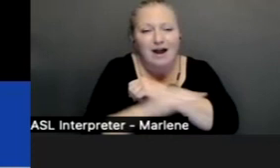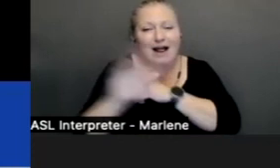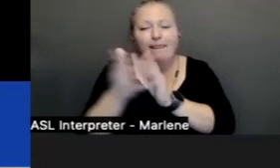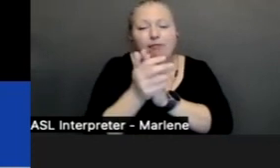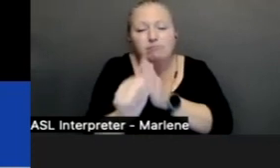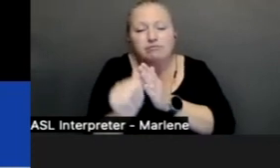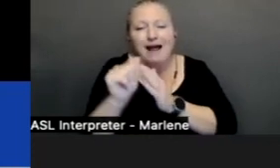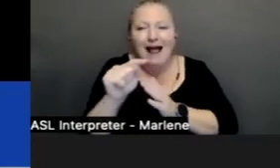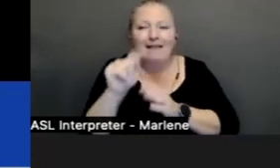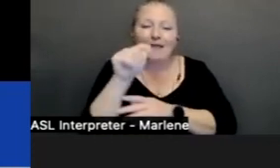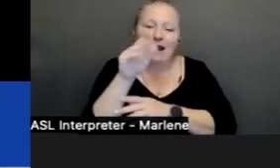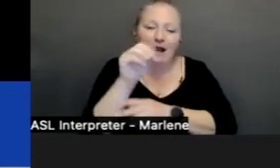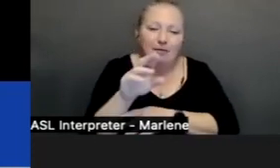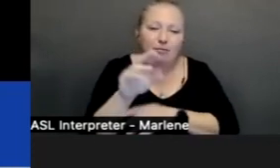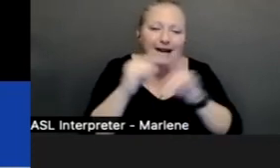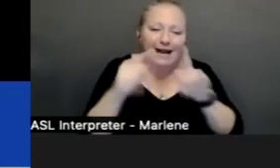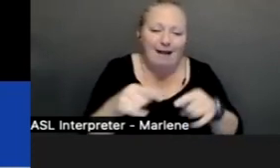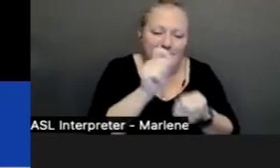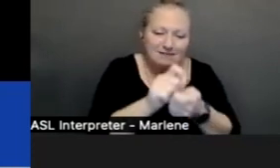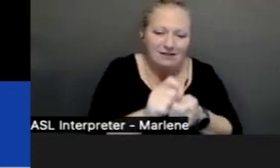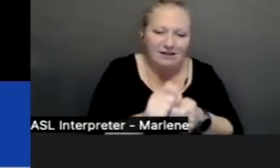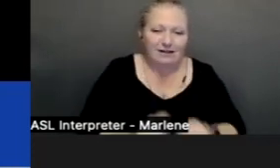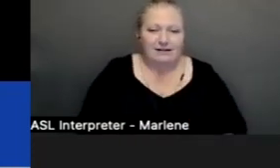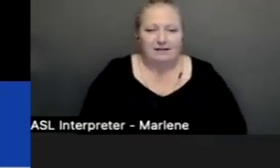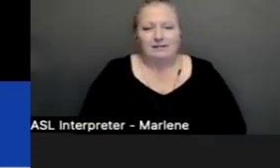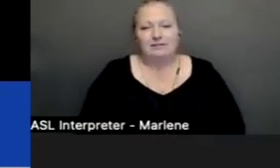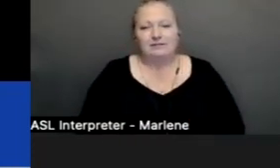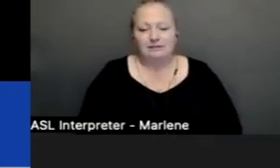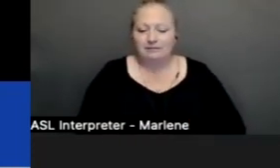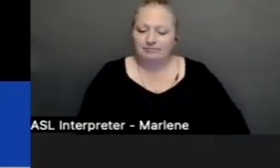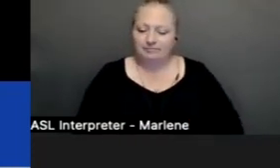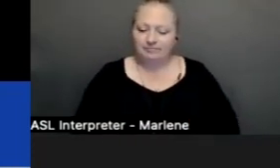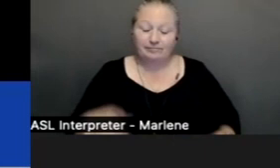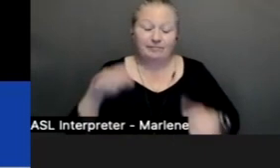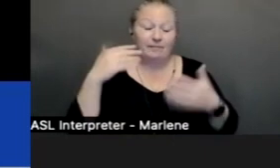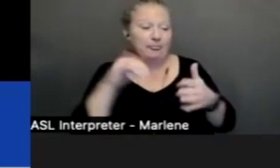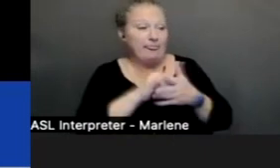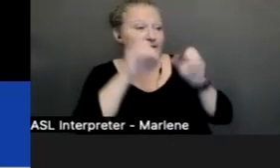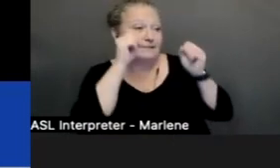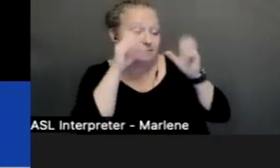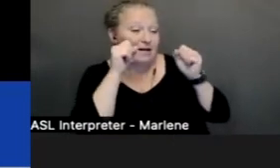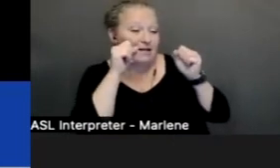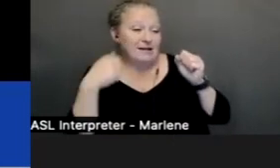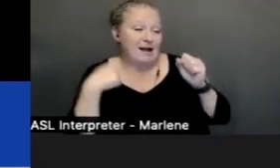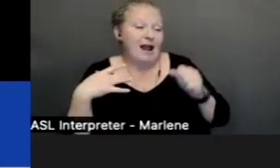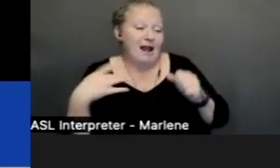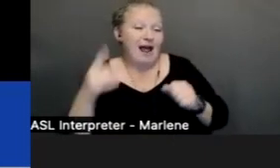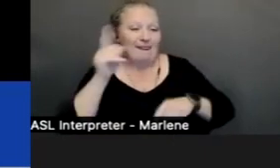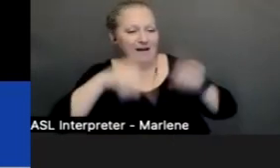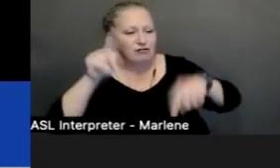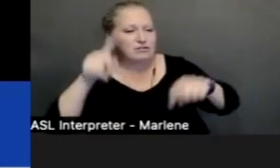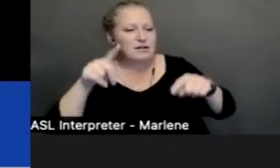labor camps specifically. That's amazing. I love I I like the diversity and the approach and and